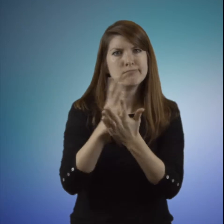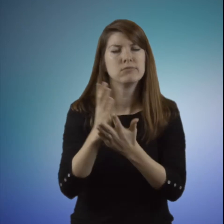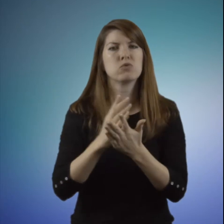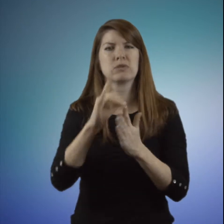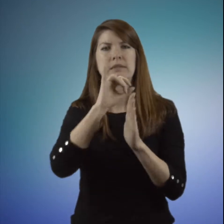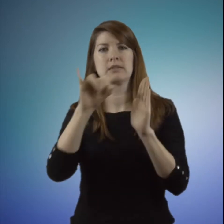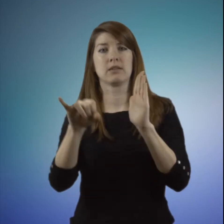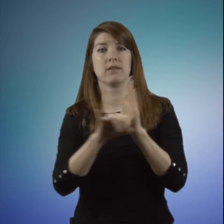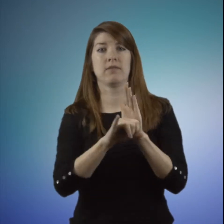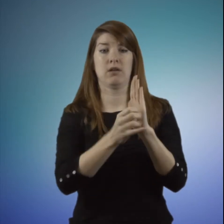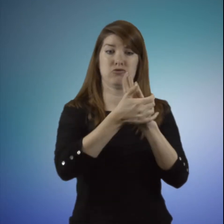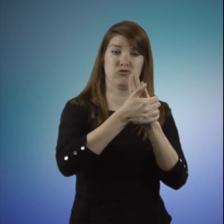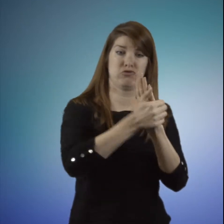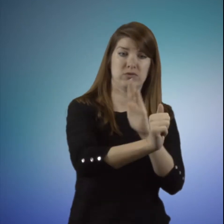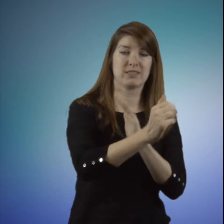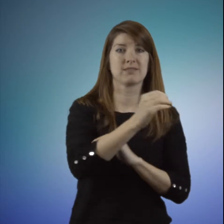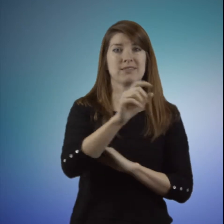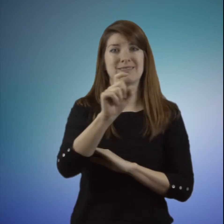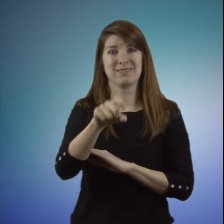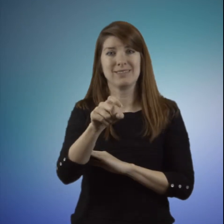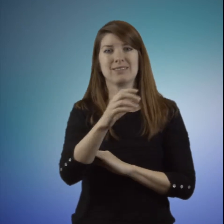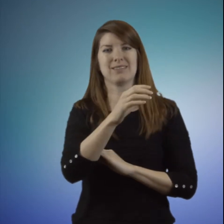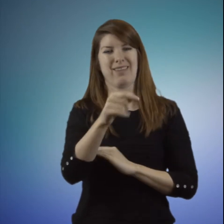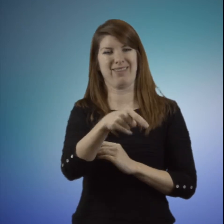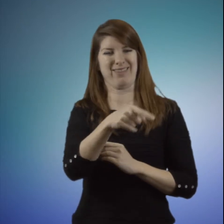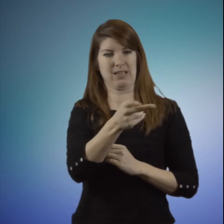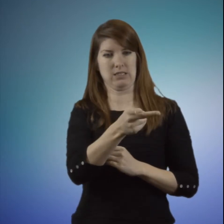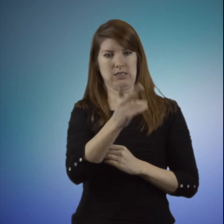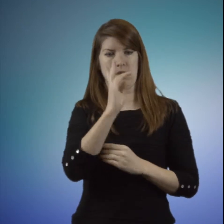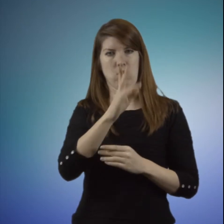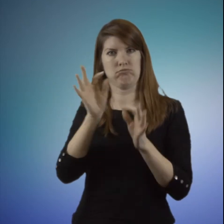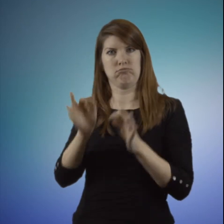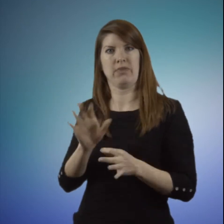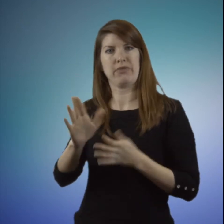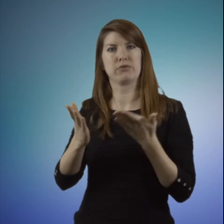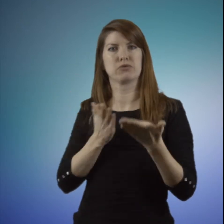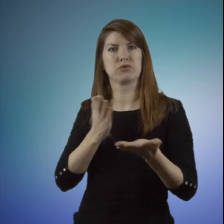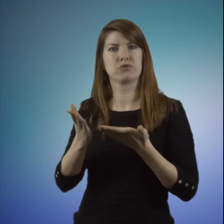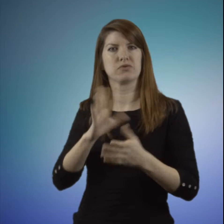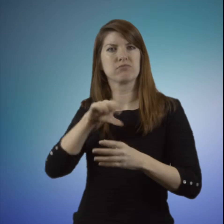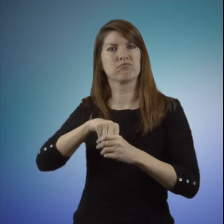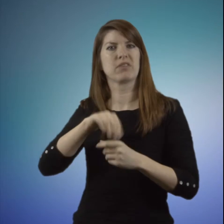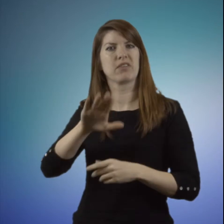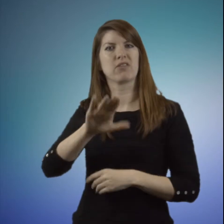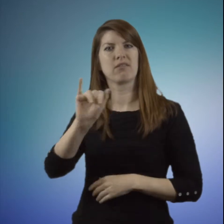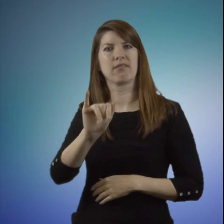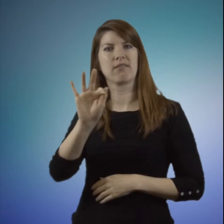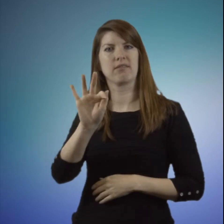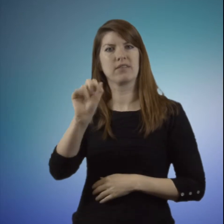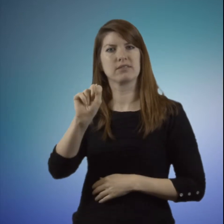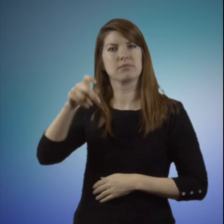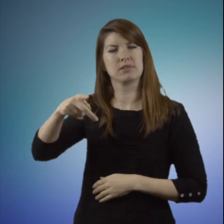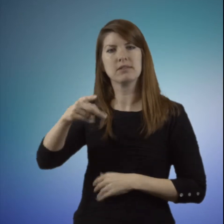of your child the needs and meeting to the services that are going to be part of the IFSP, the Individual Family Service Plan.